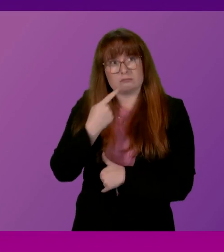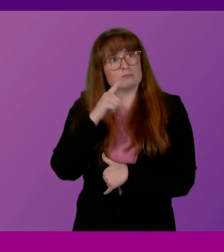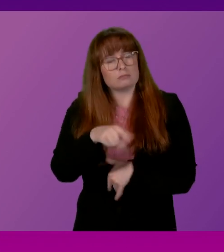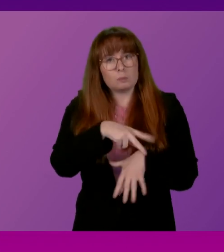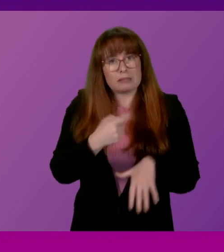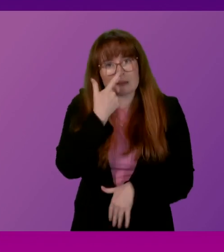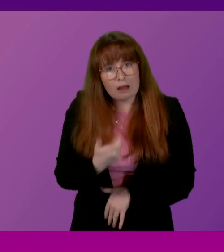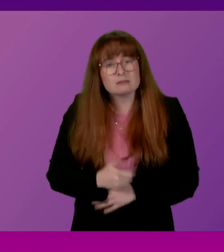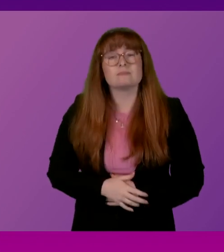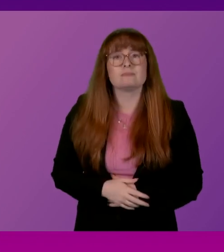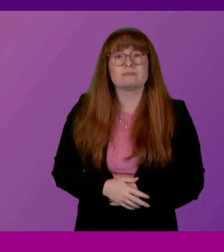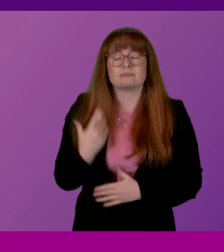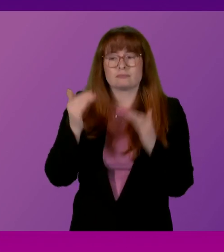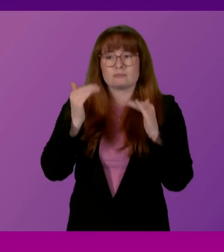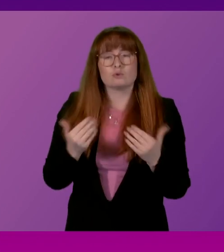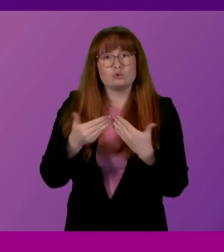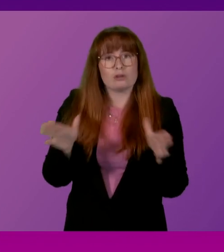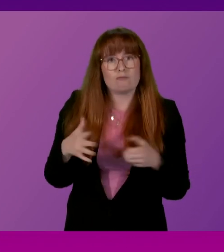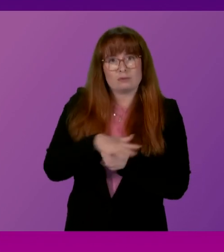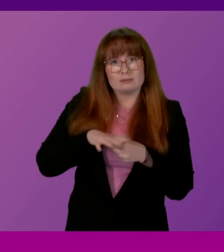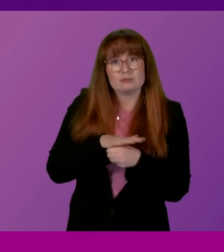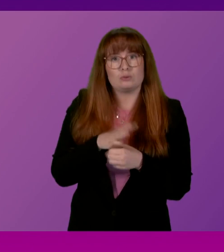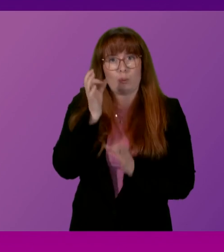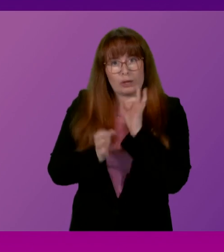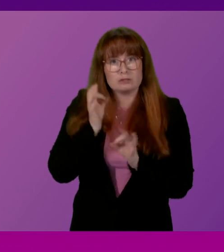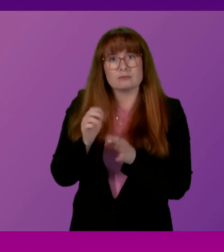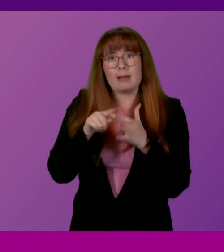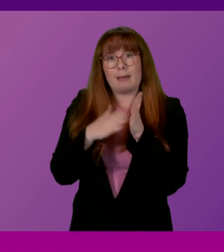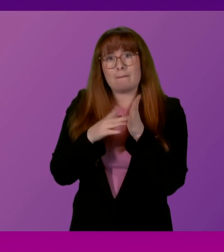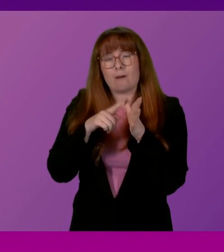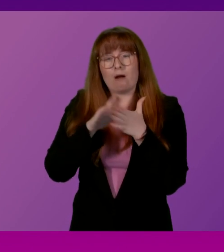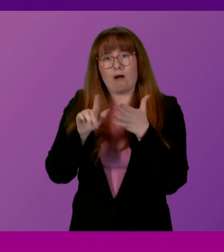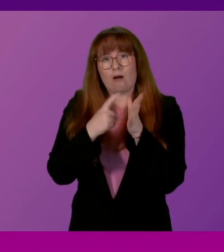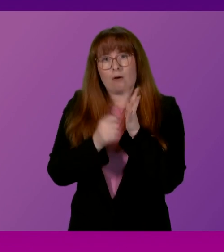We move to general and constituency supplementaries.